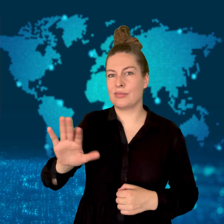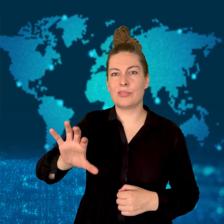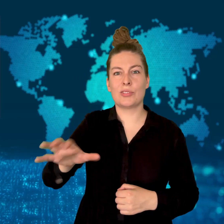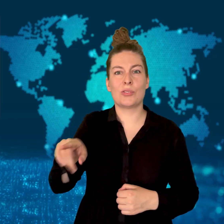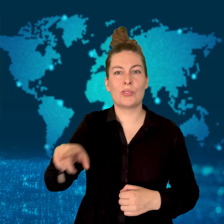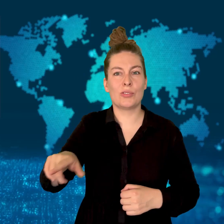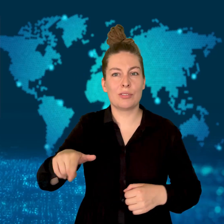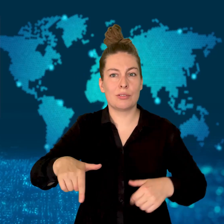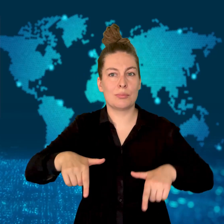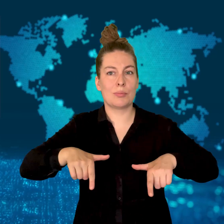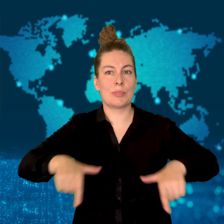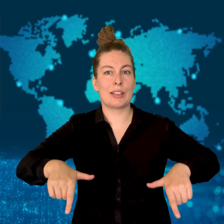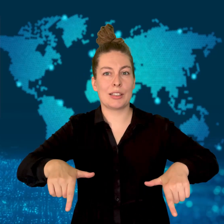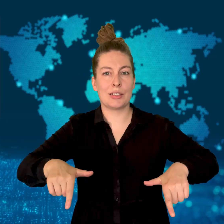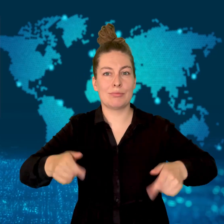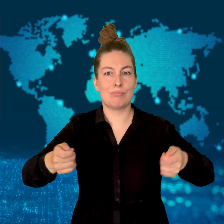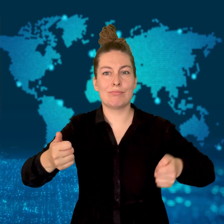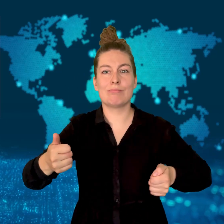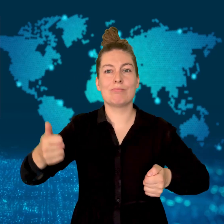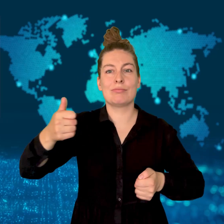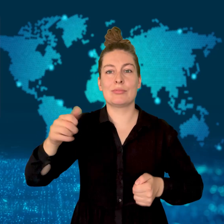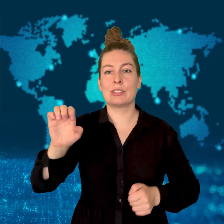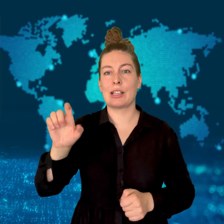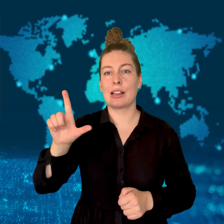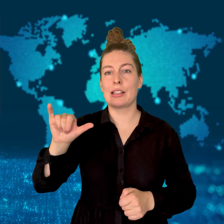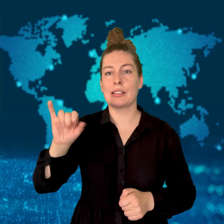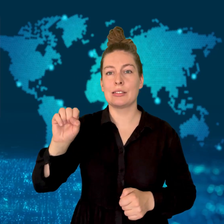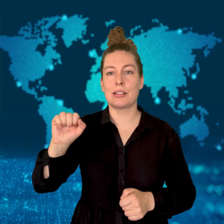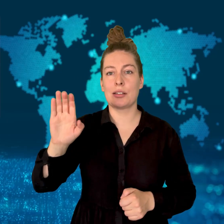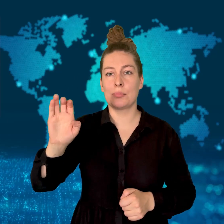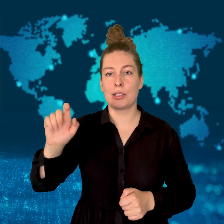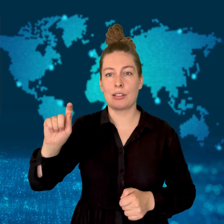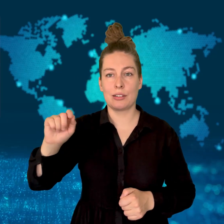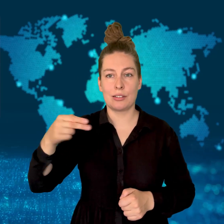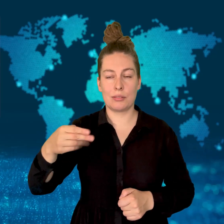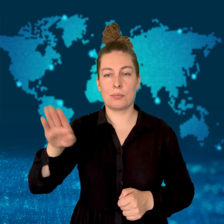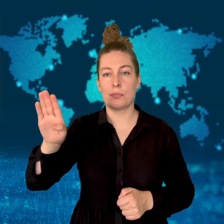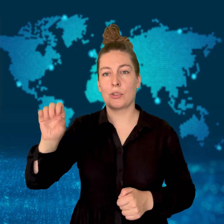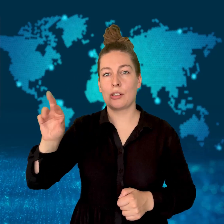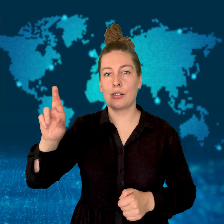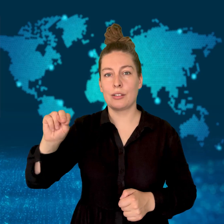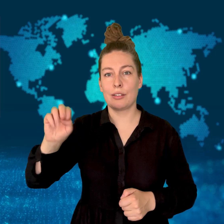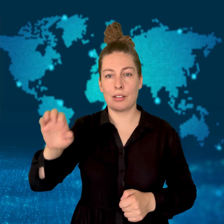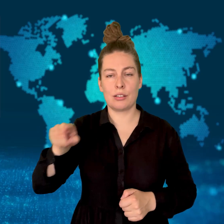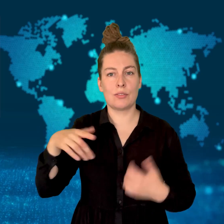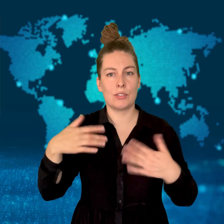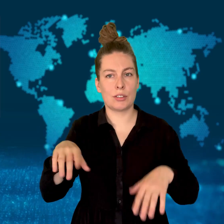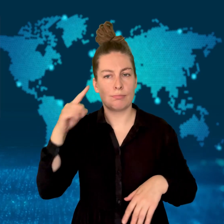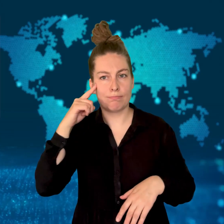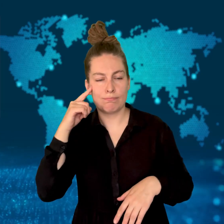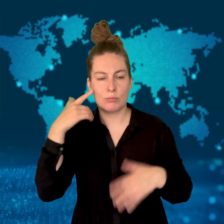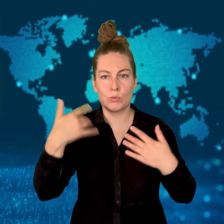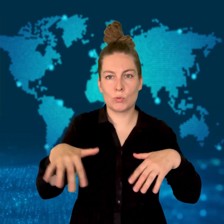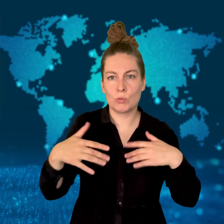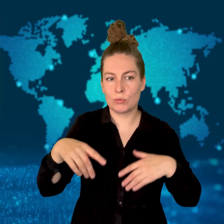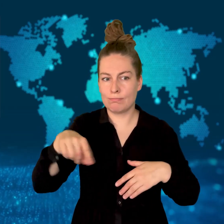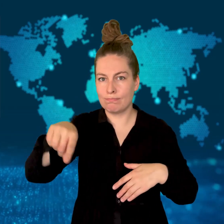for those who were impacted.